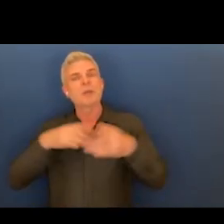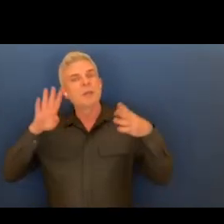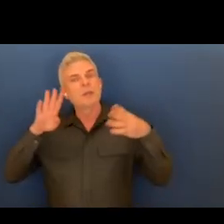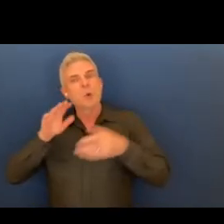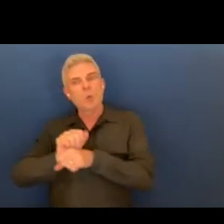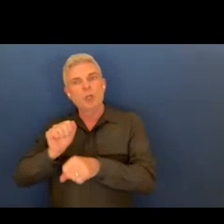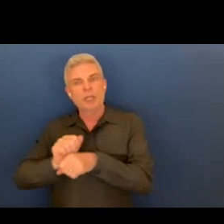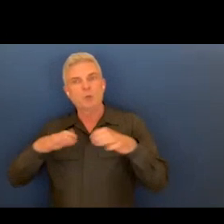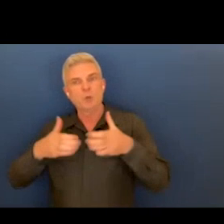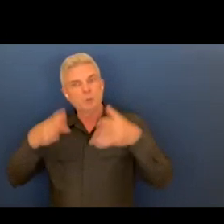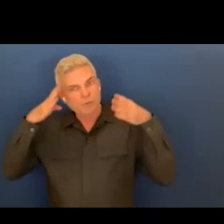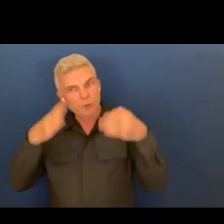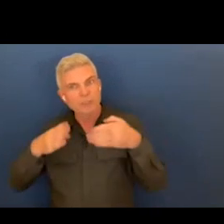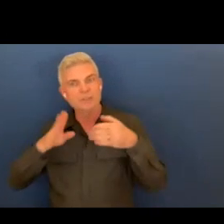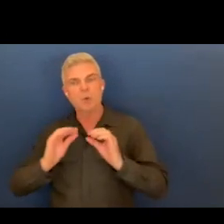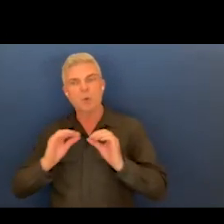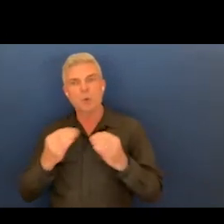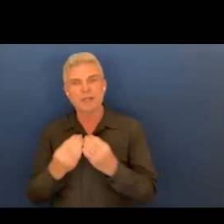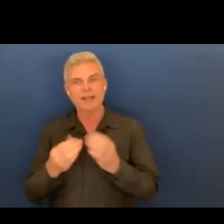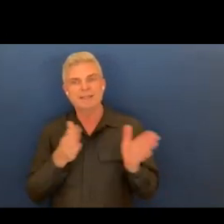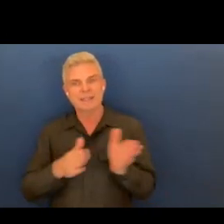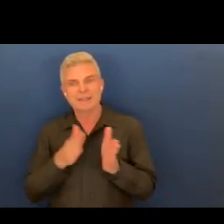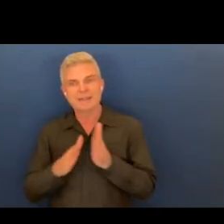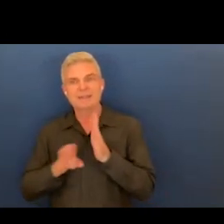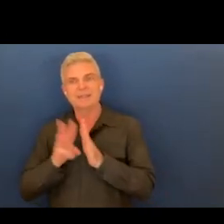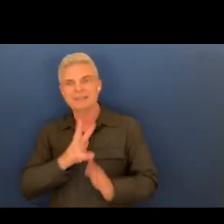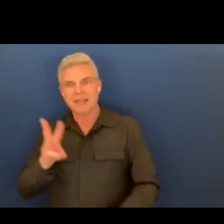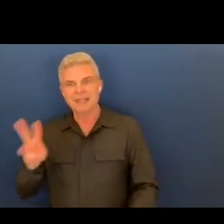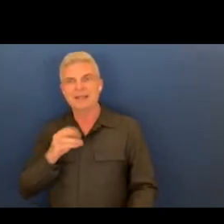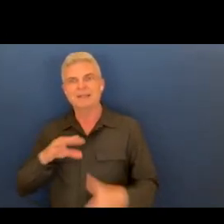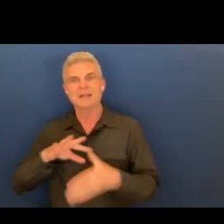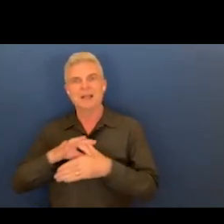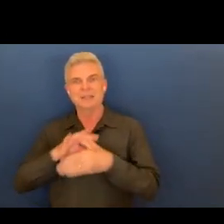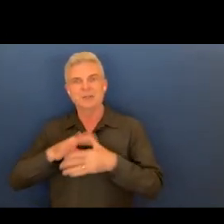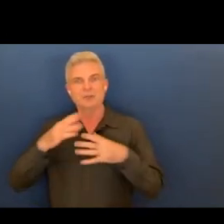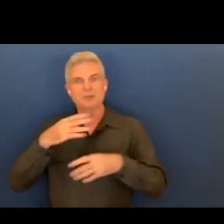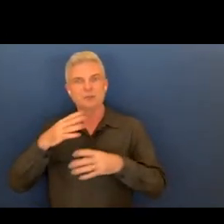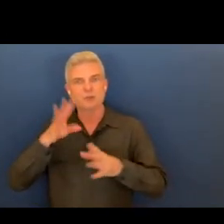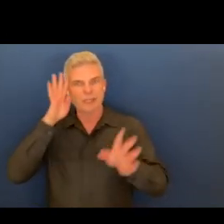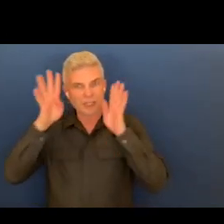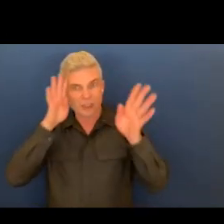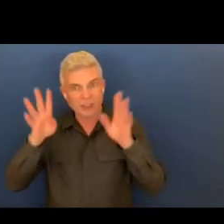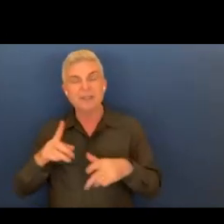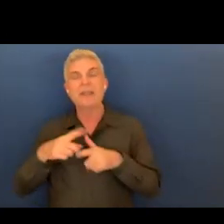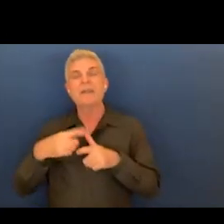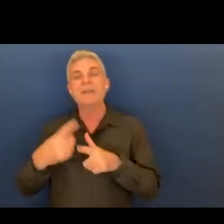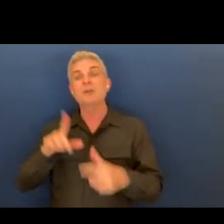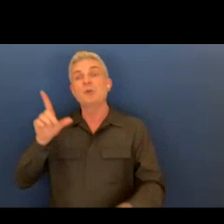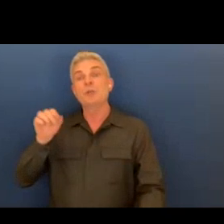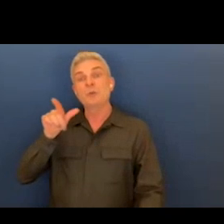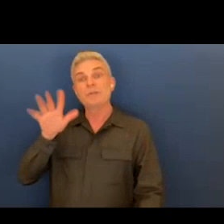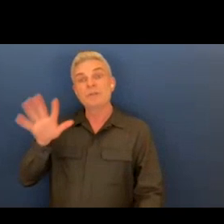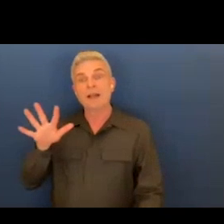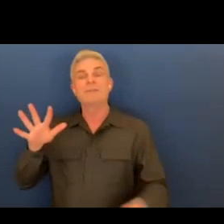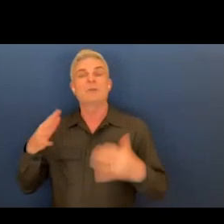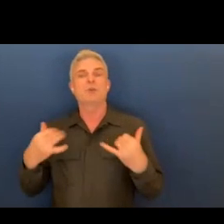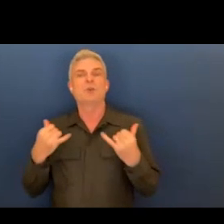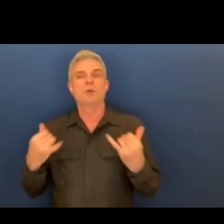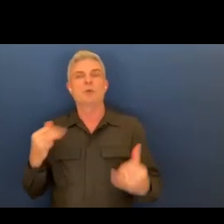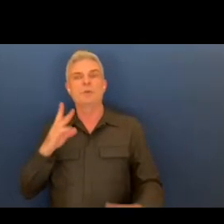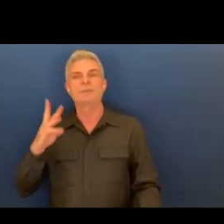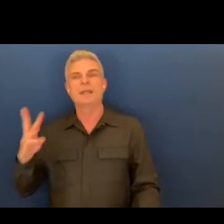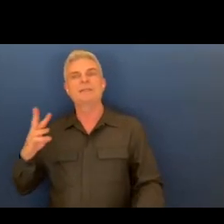the site and content creation and by the end of March 2025, the current version went live.